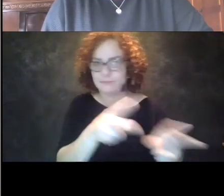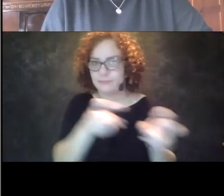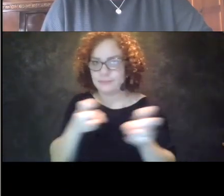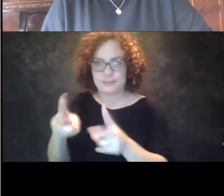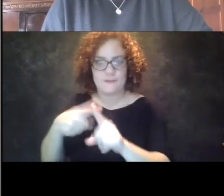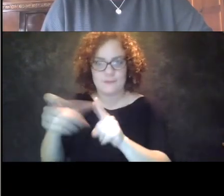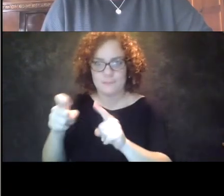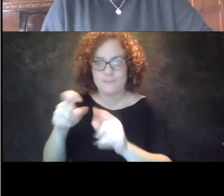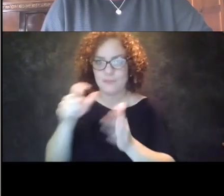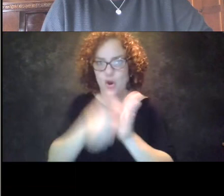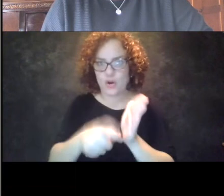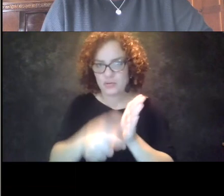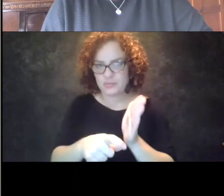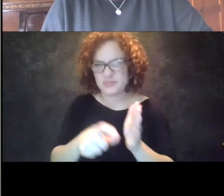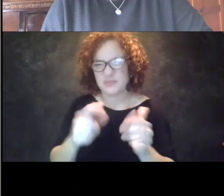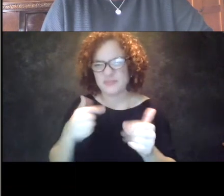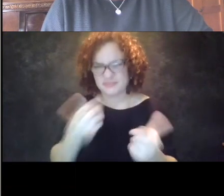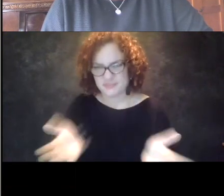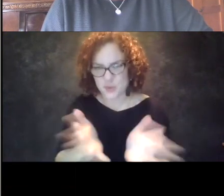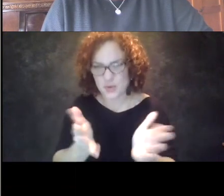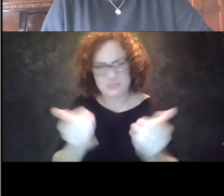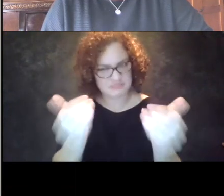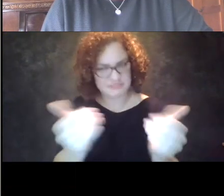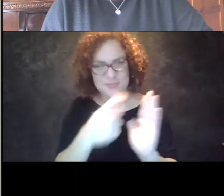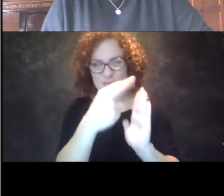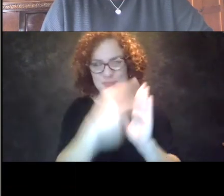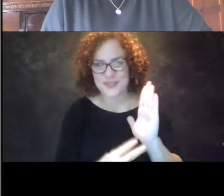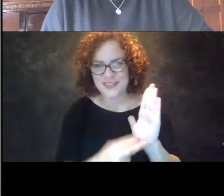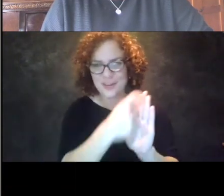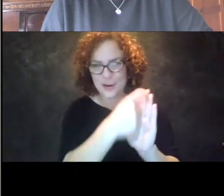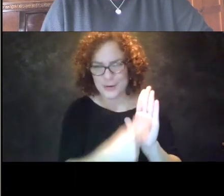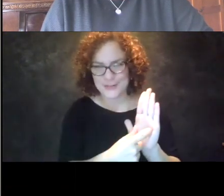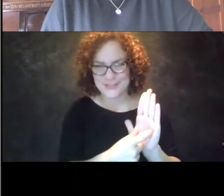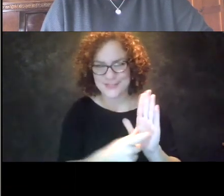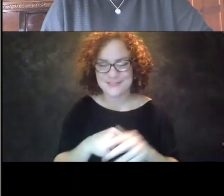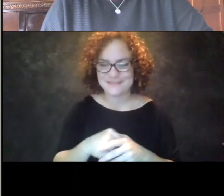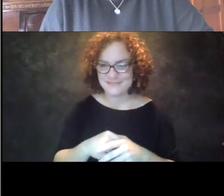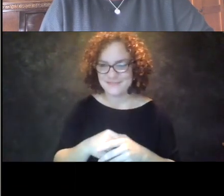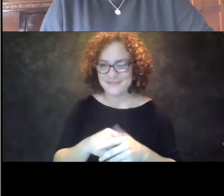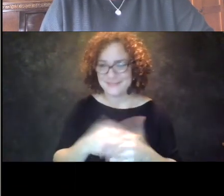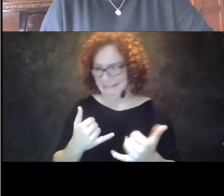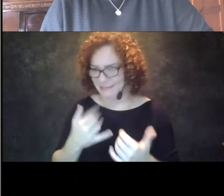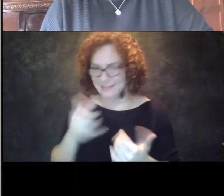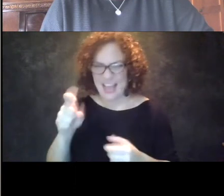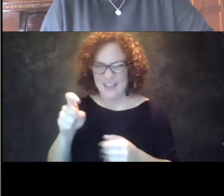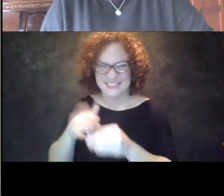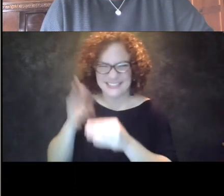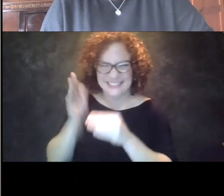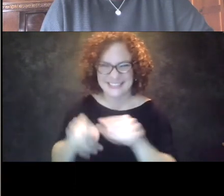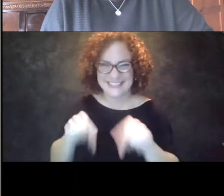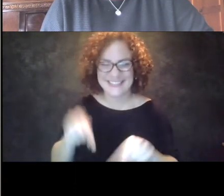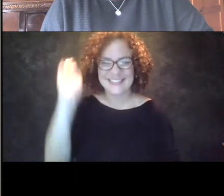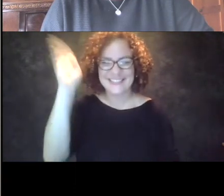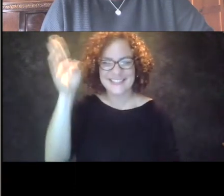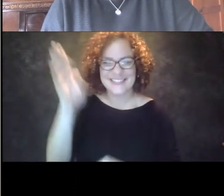encourage you to go ahead and read that because we we we need to we need to end. But the